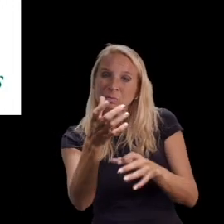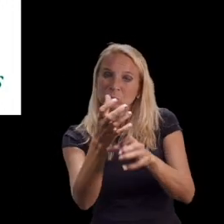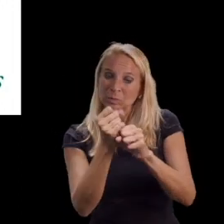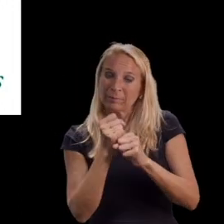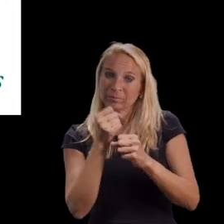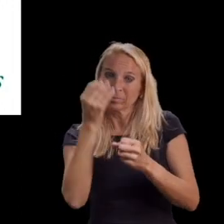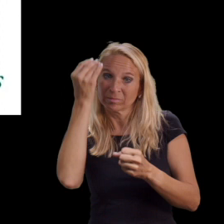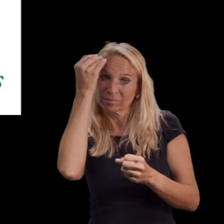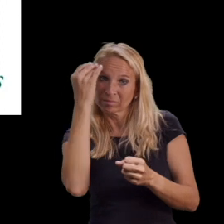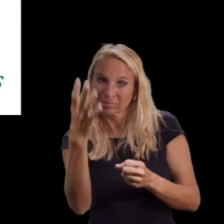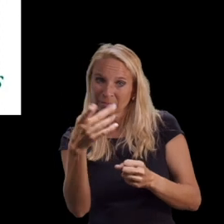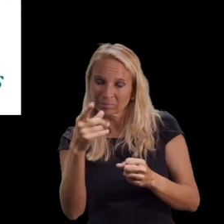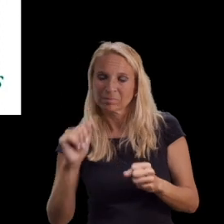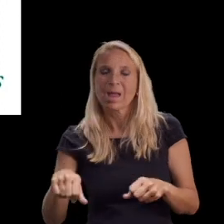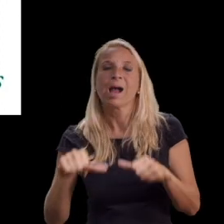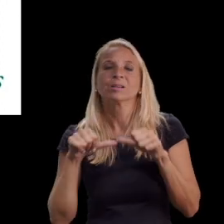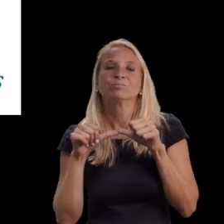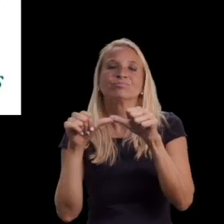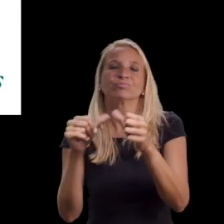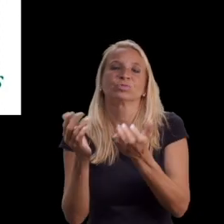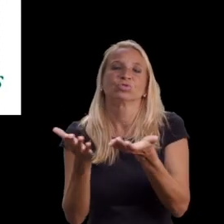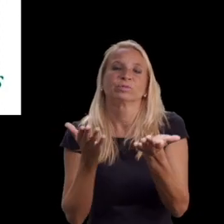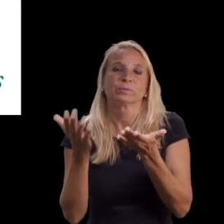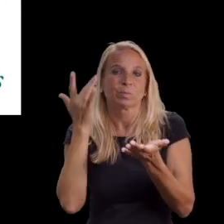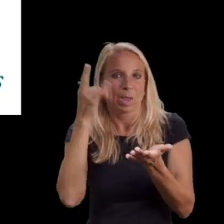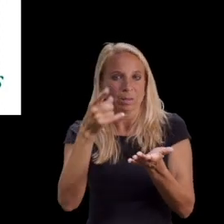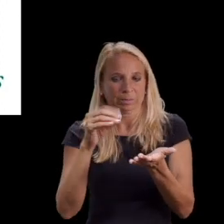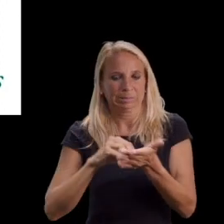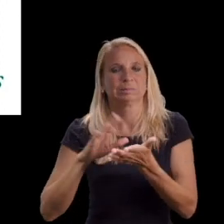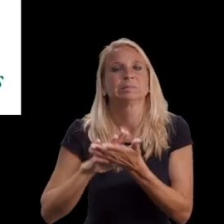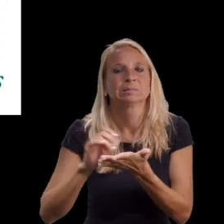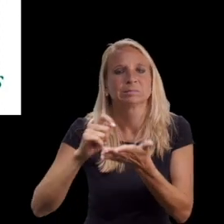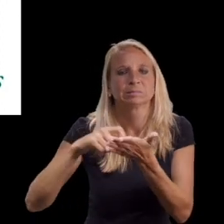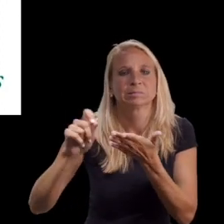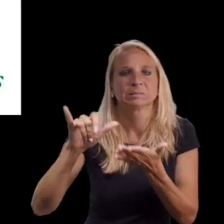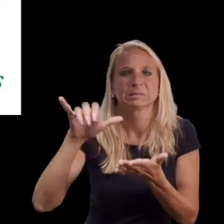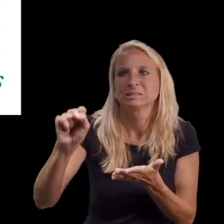and you're eligible for continued services because you asked within the 10 day timeframe,